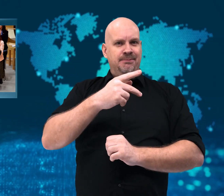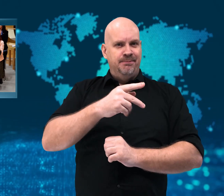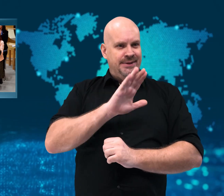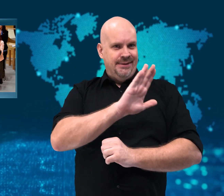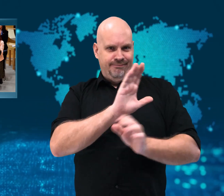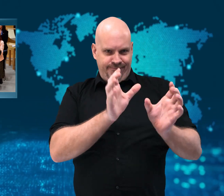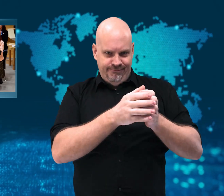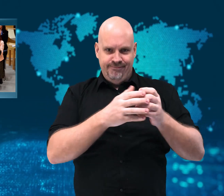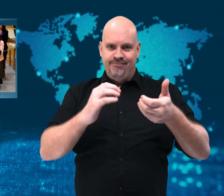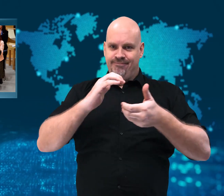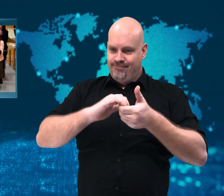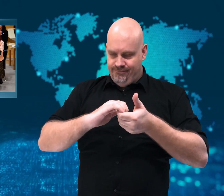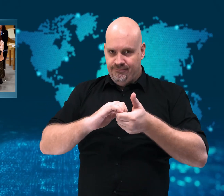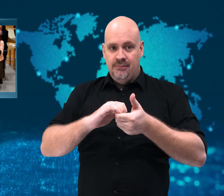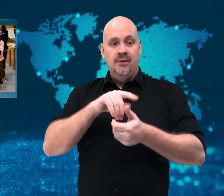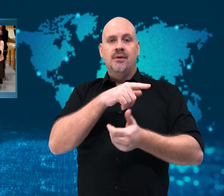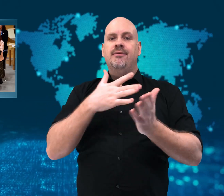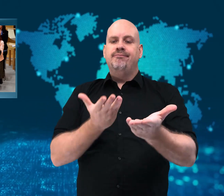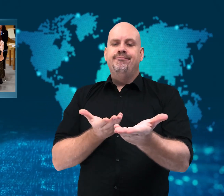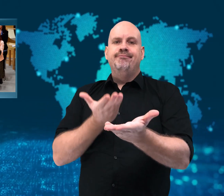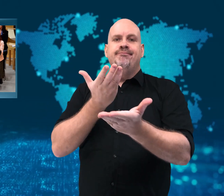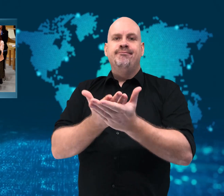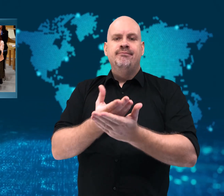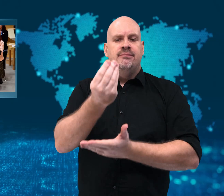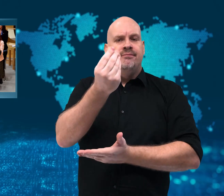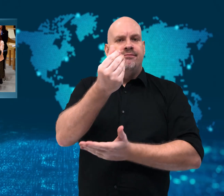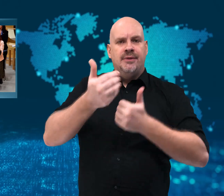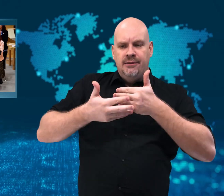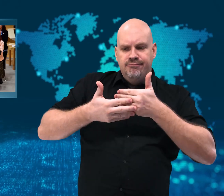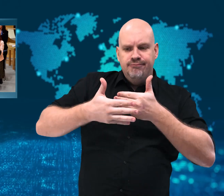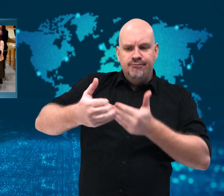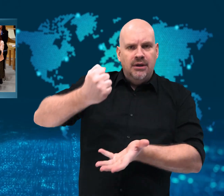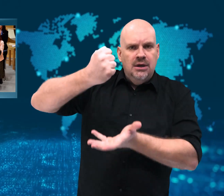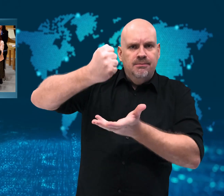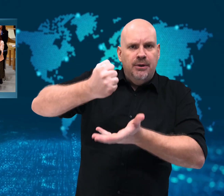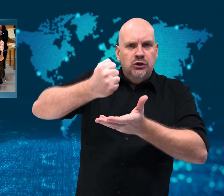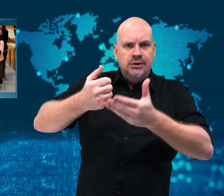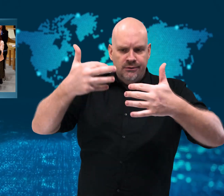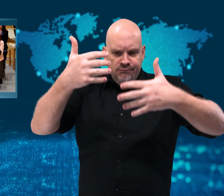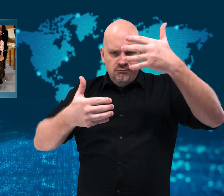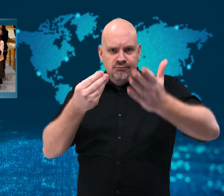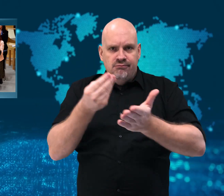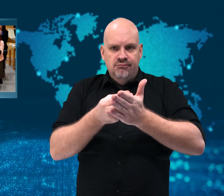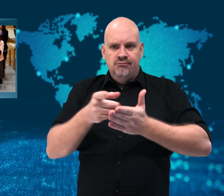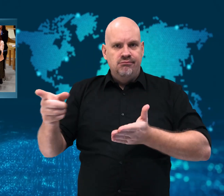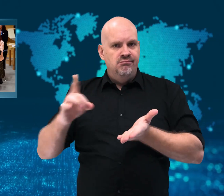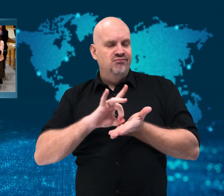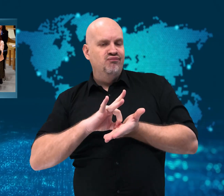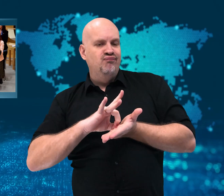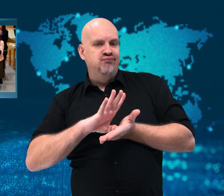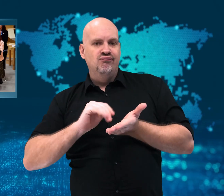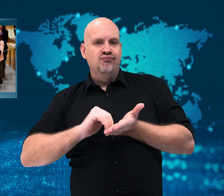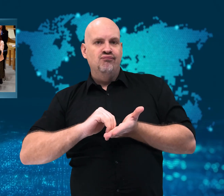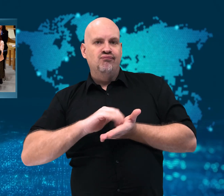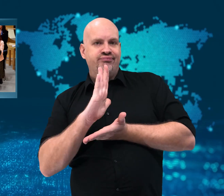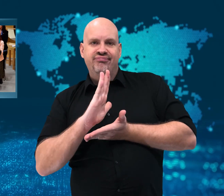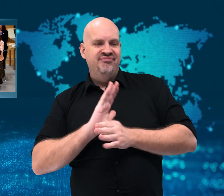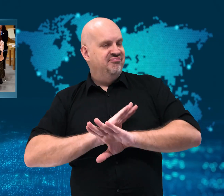she was appointed again after 101 lawmakers voted in favor of her